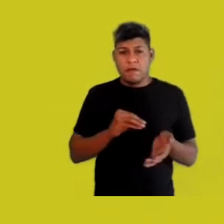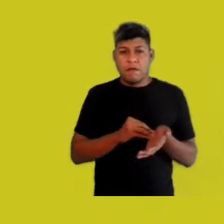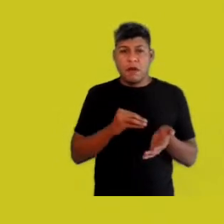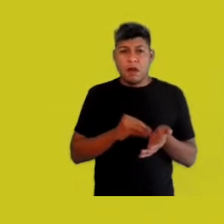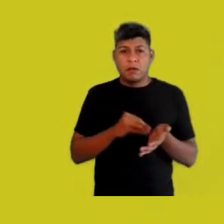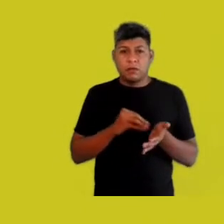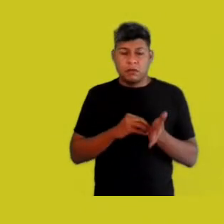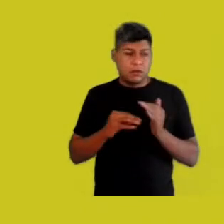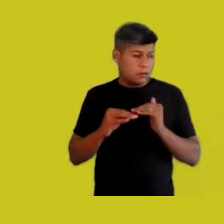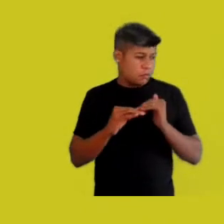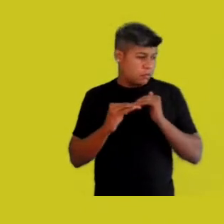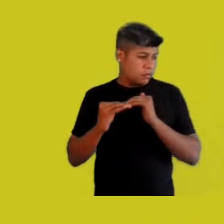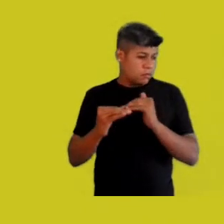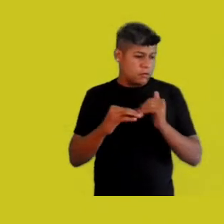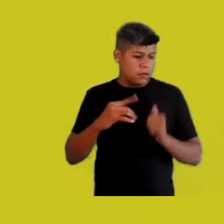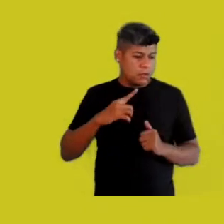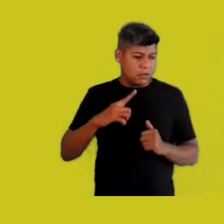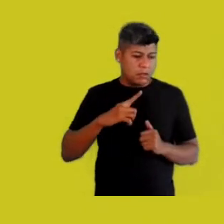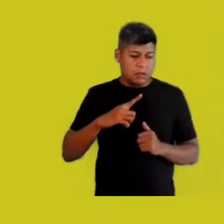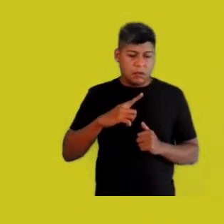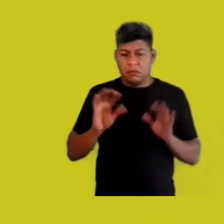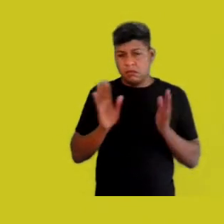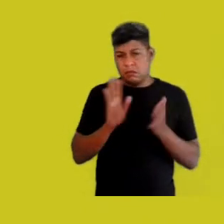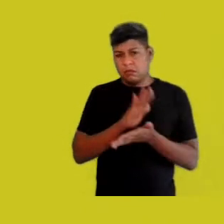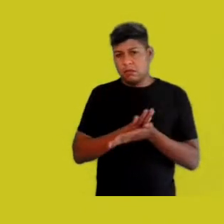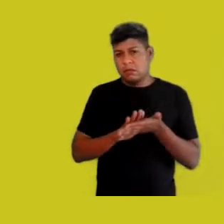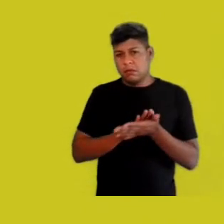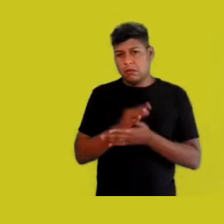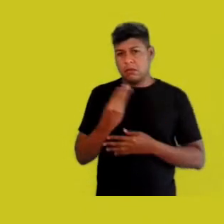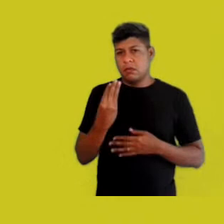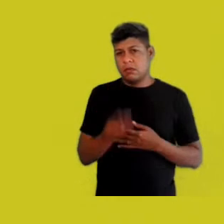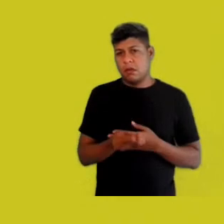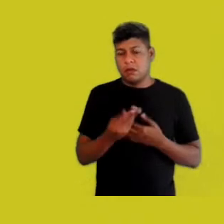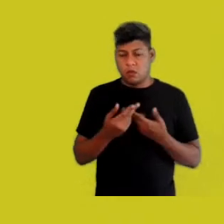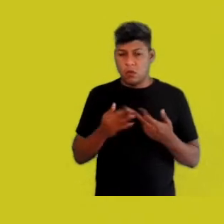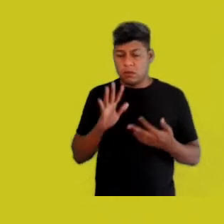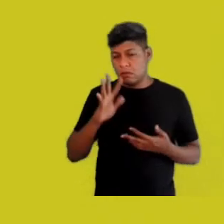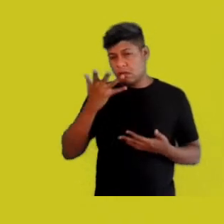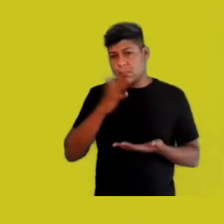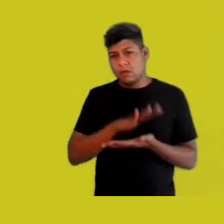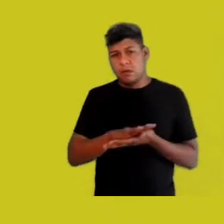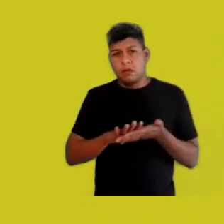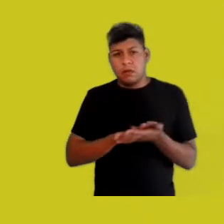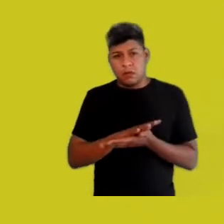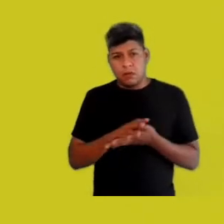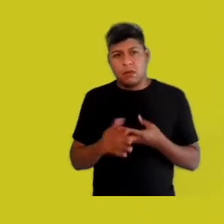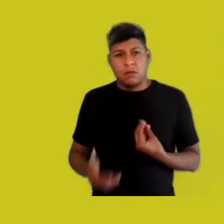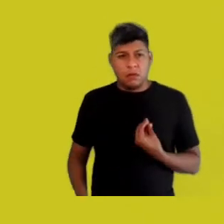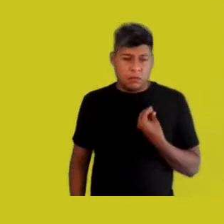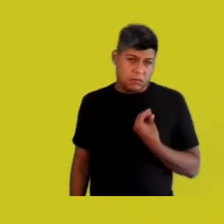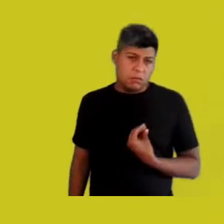as if there was an aprioristic symmetry. That’s not how things work, things have never worked that way,